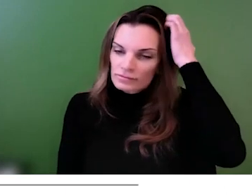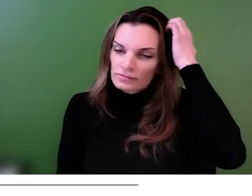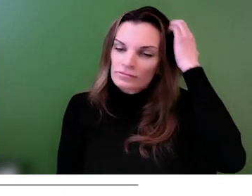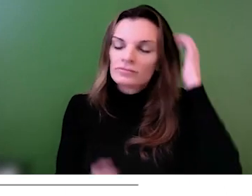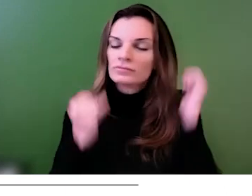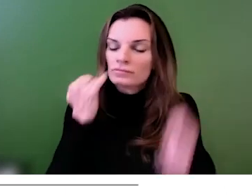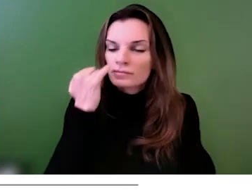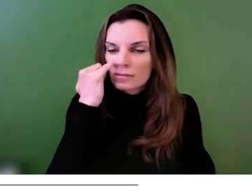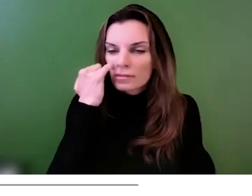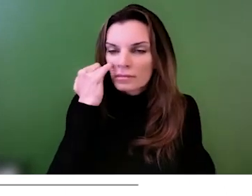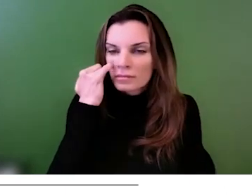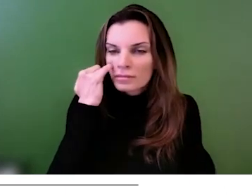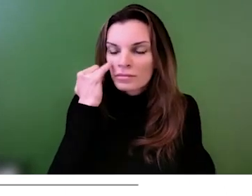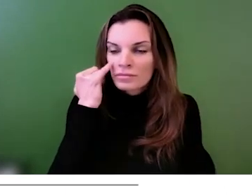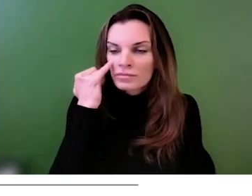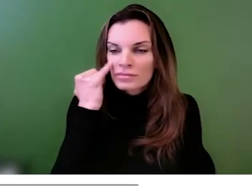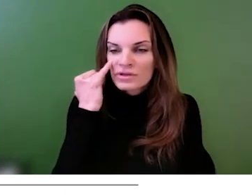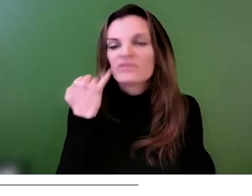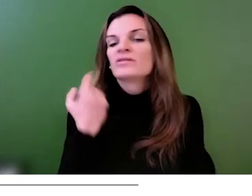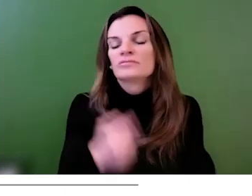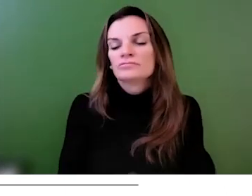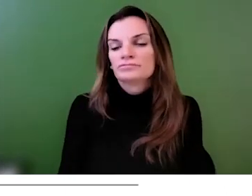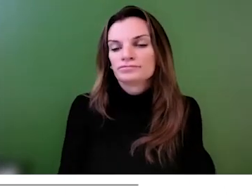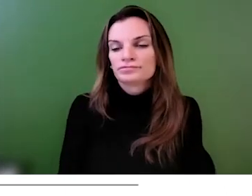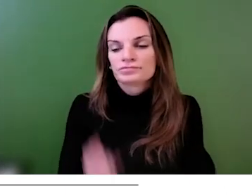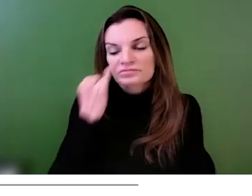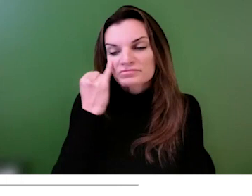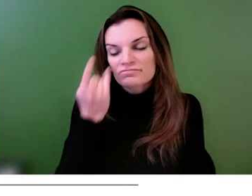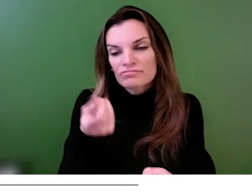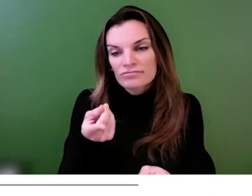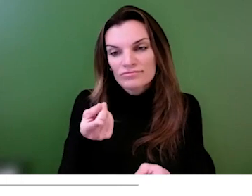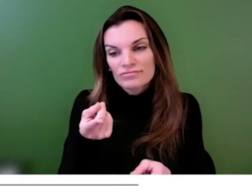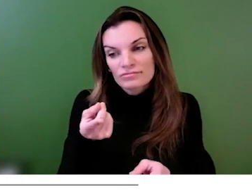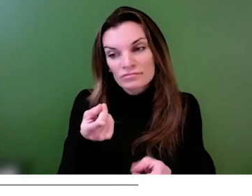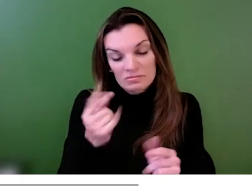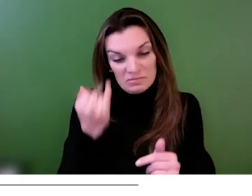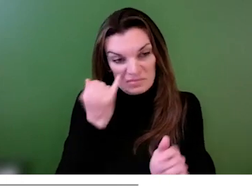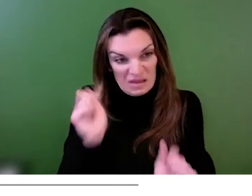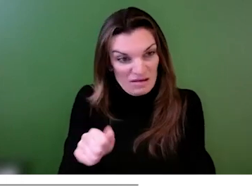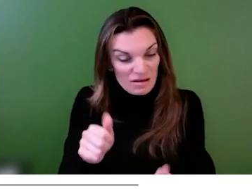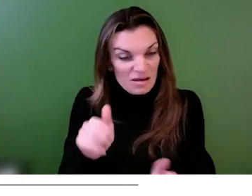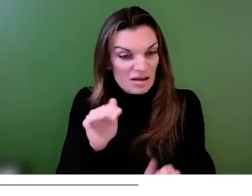able to, if you have the capacity, your symptoms allow you to try to stay up to date